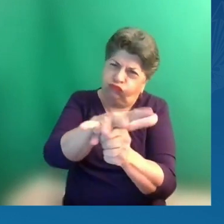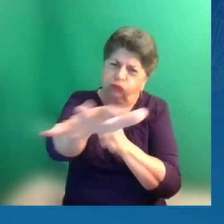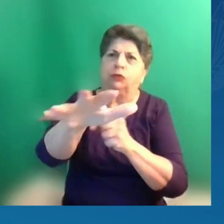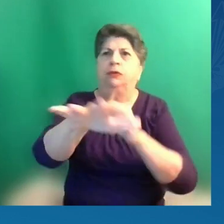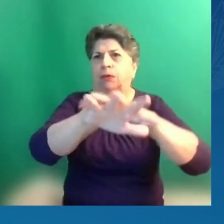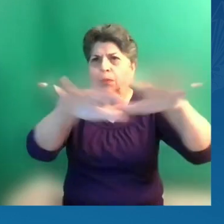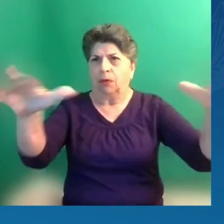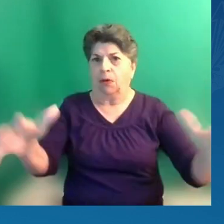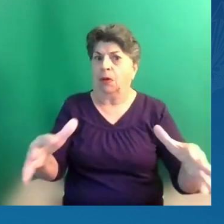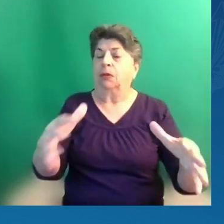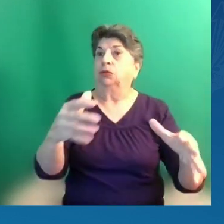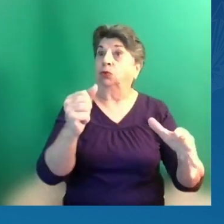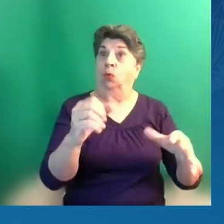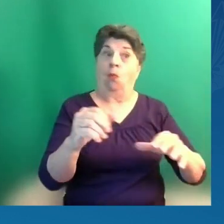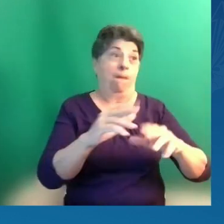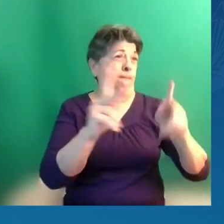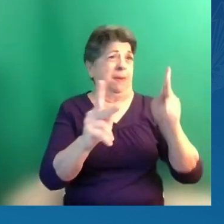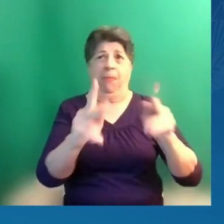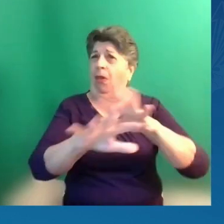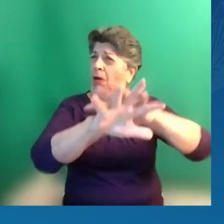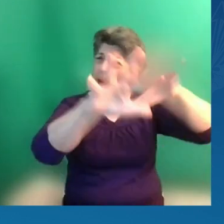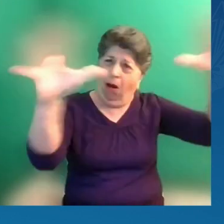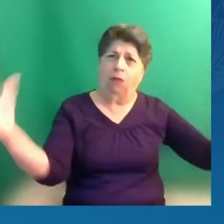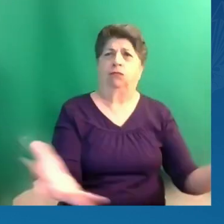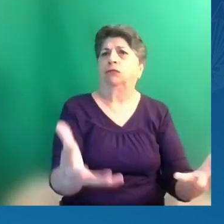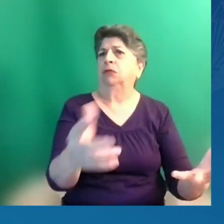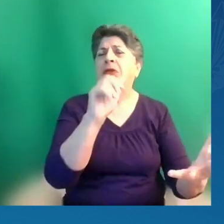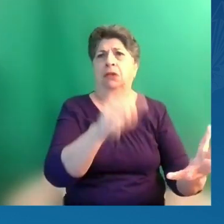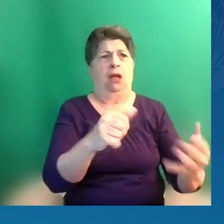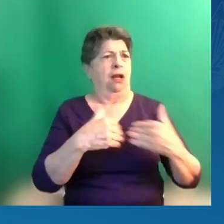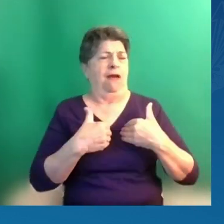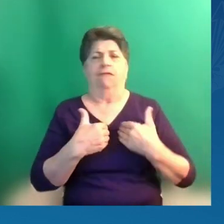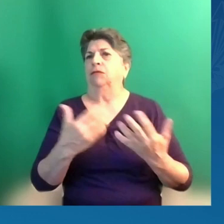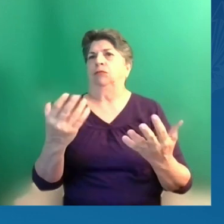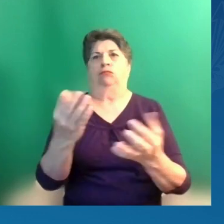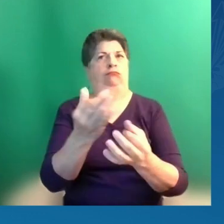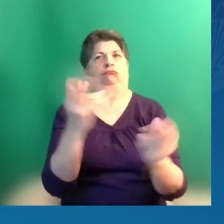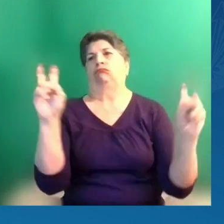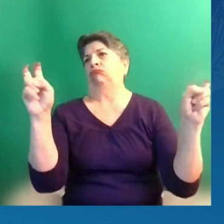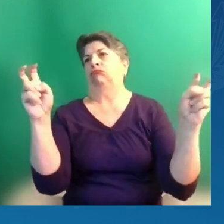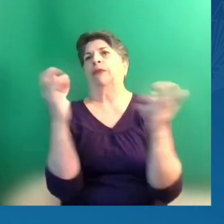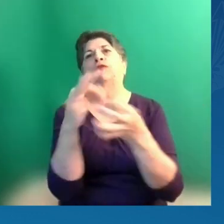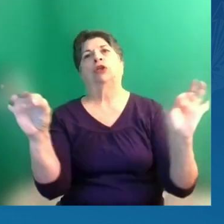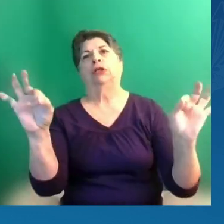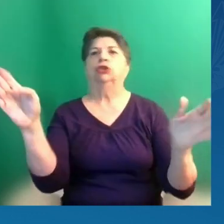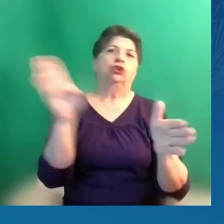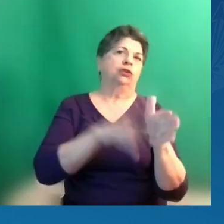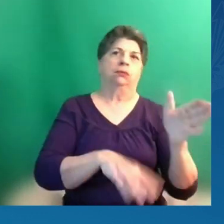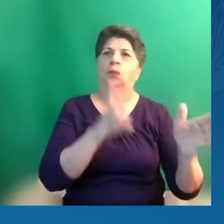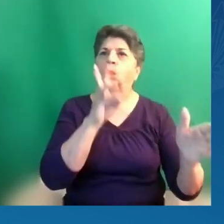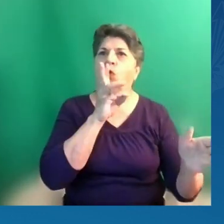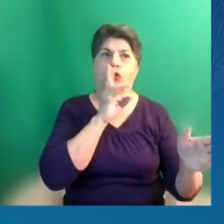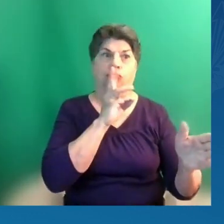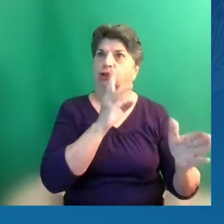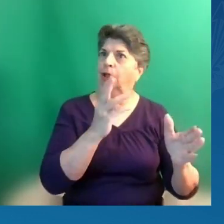for marginalized and vulnerable groups. Experience has also reinforced the value of country ownership,